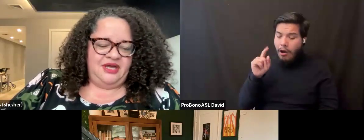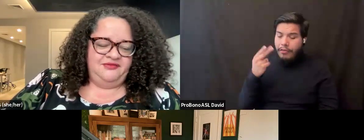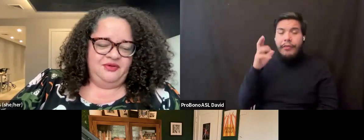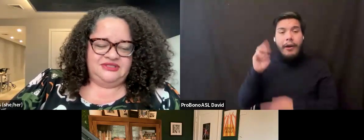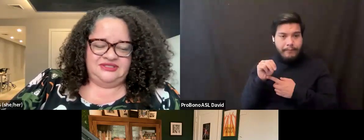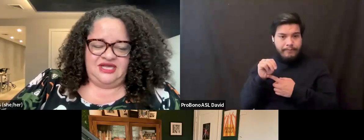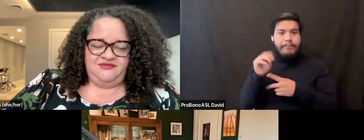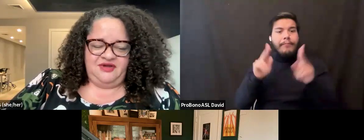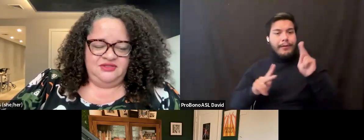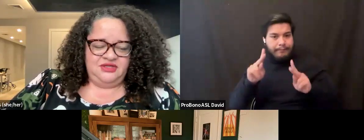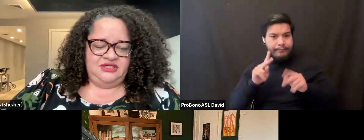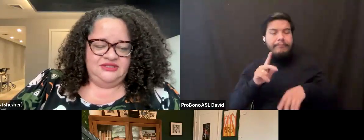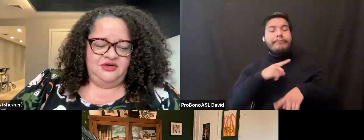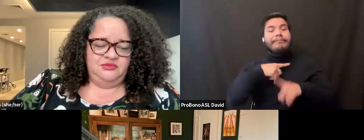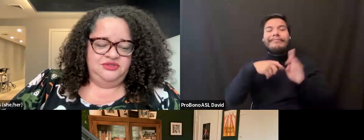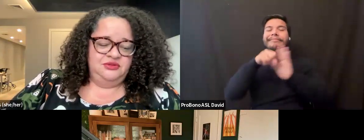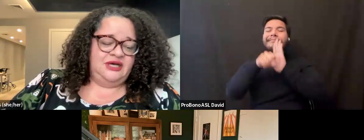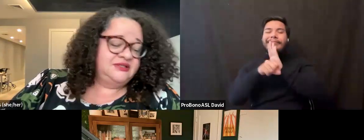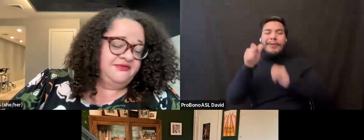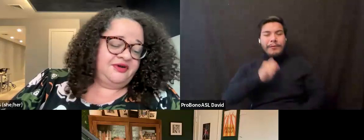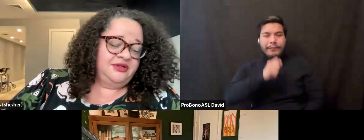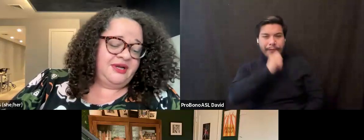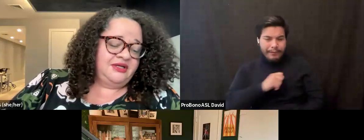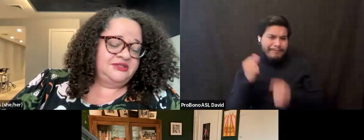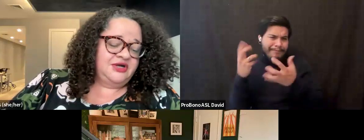And of course the state of Arizona is home to lots of federally recognized